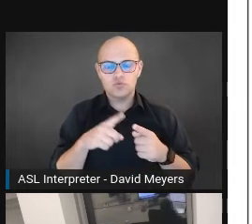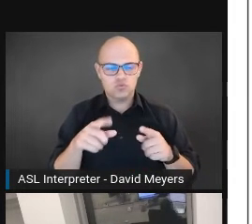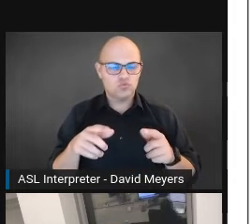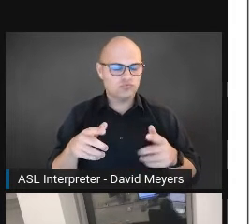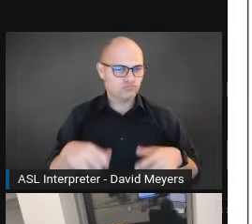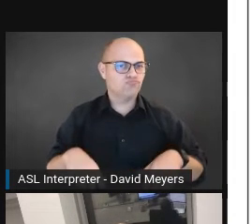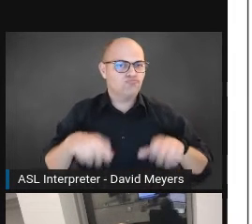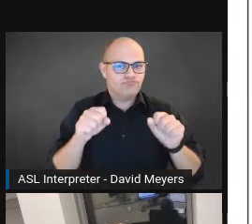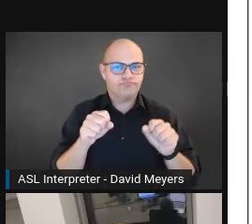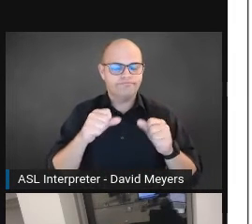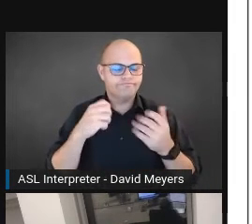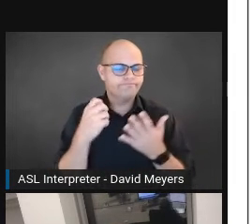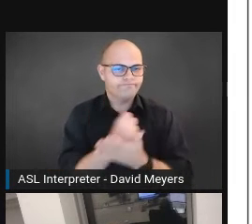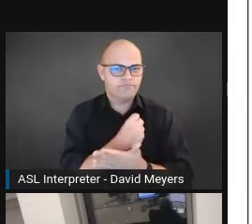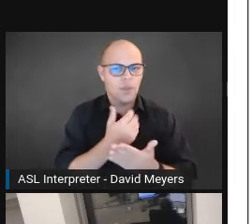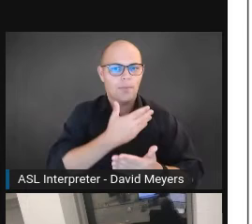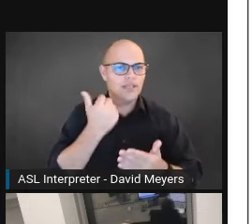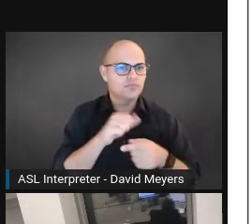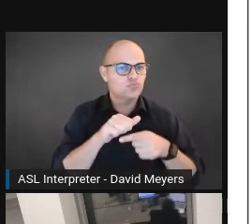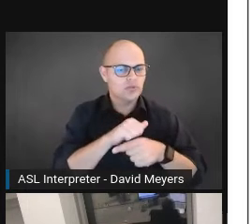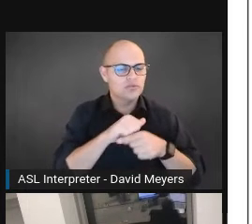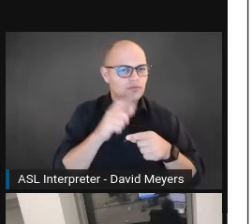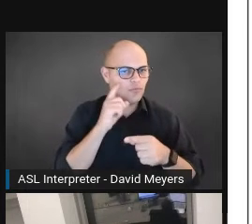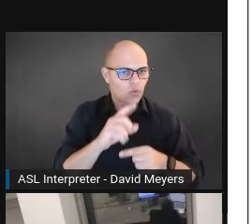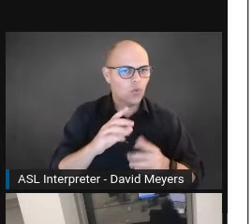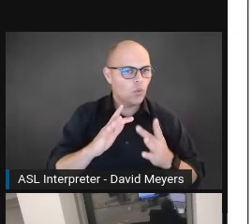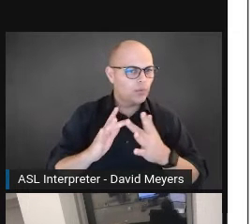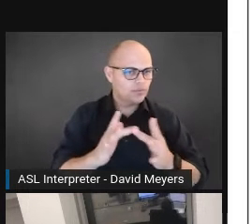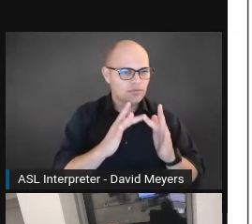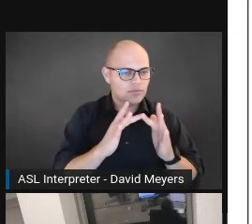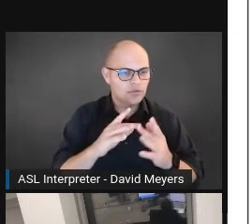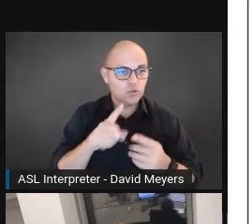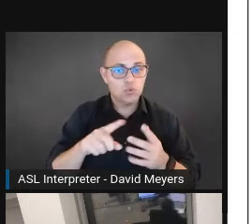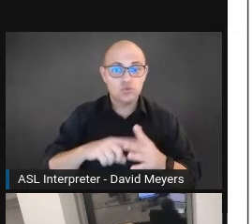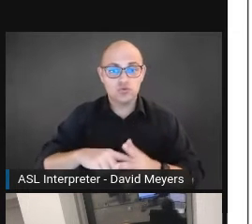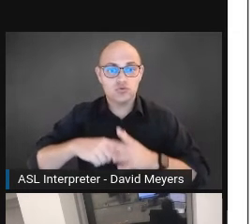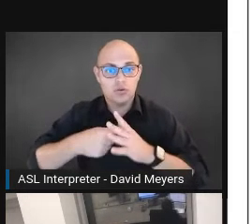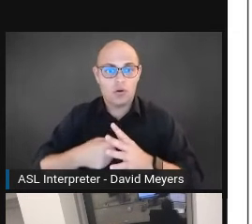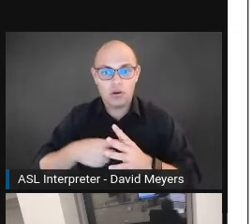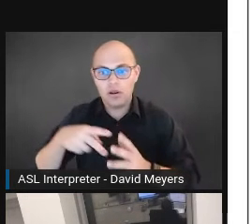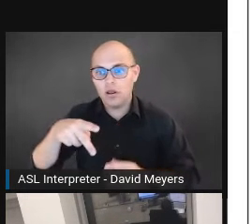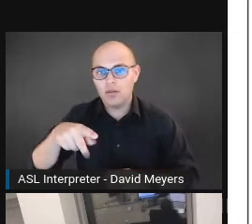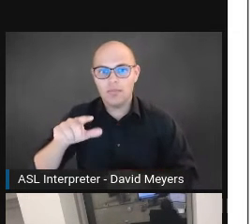one needs to remember that in installing a plugin or hiring an agency to code some functionalities